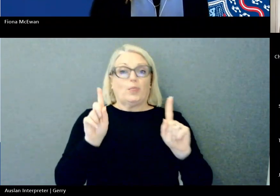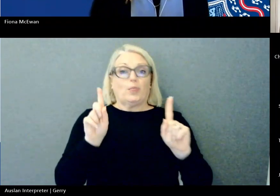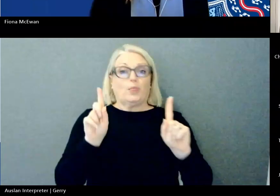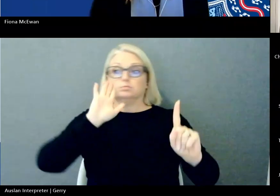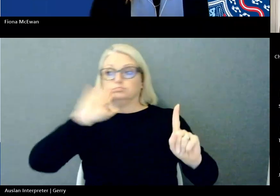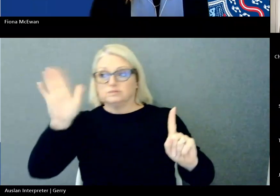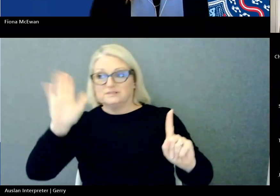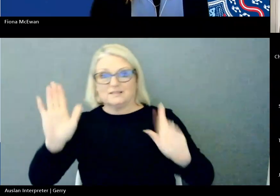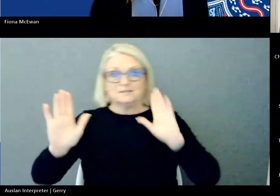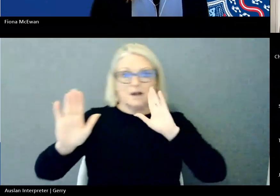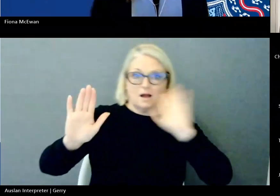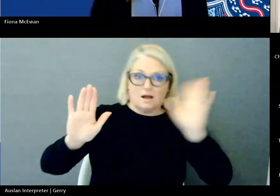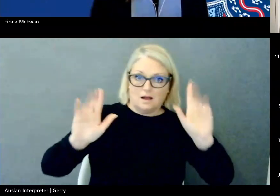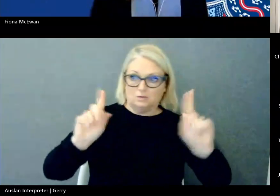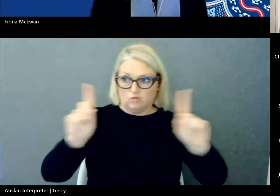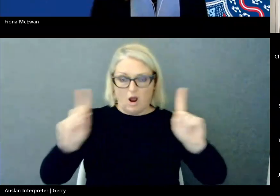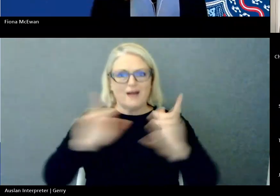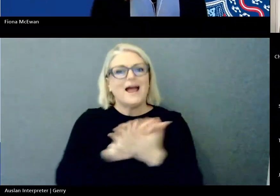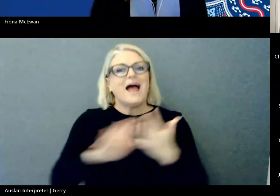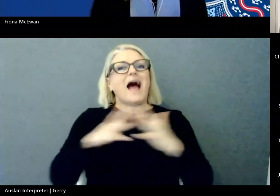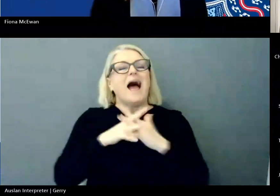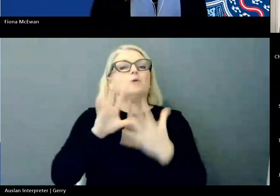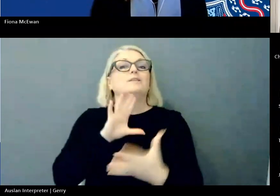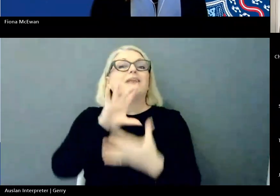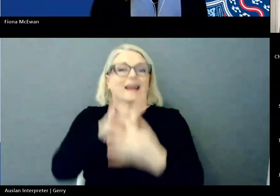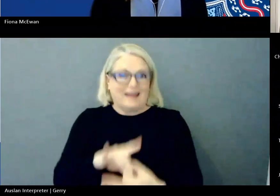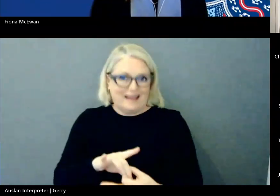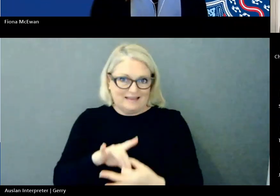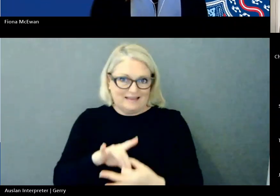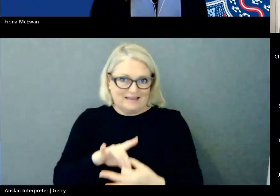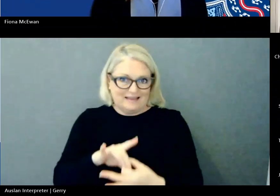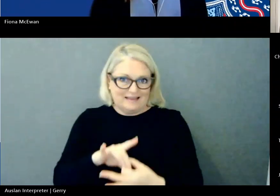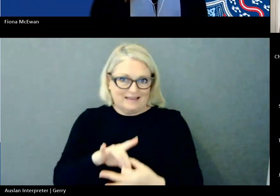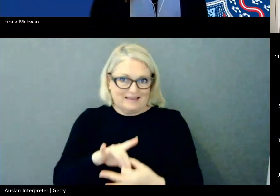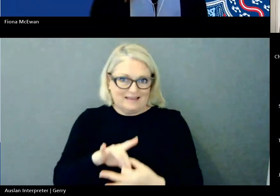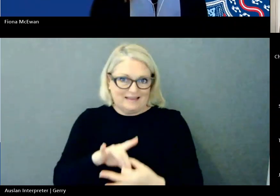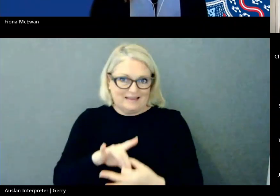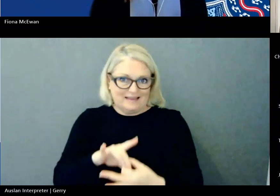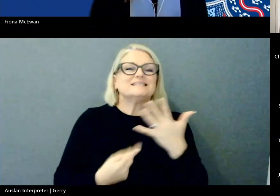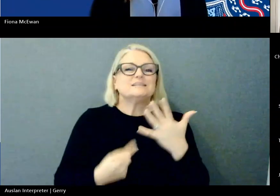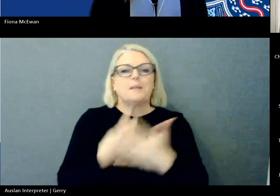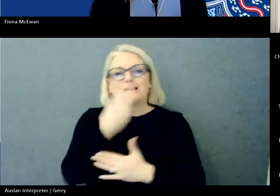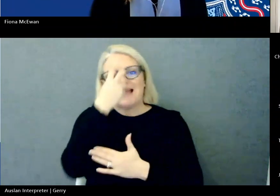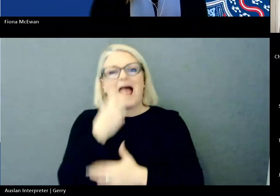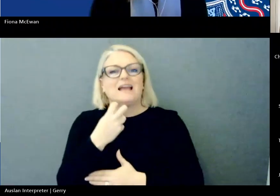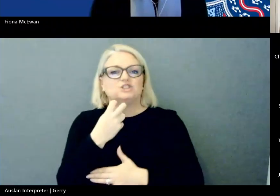of the New South Wales Ageing and Disability Commission? Yeah, thanks, Jess. And hi, everyone. Really good to be here.